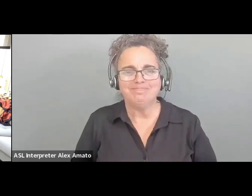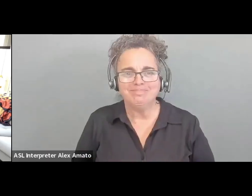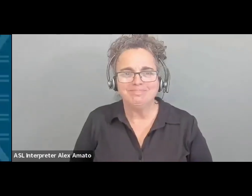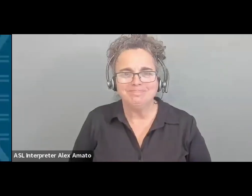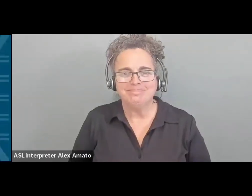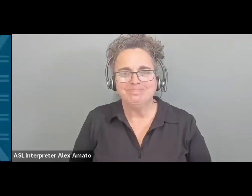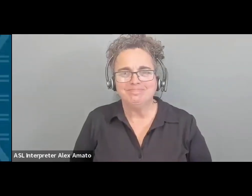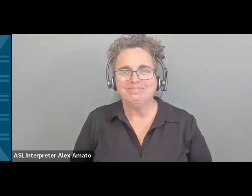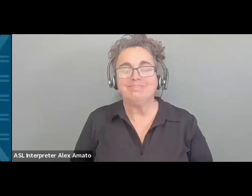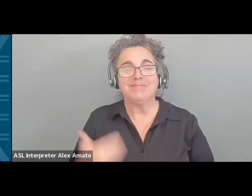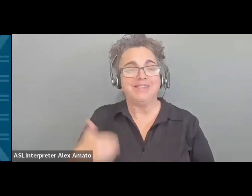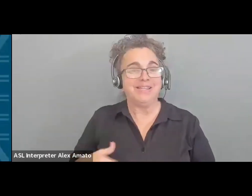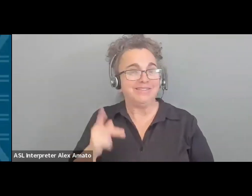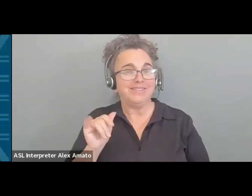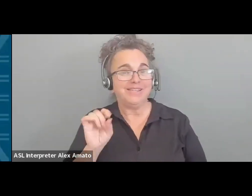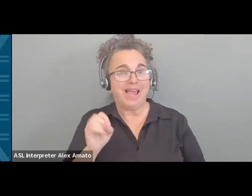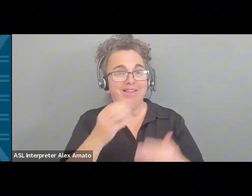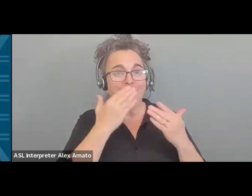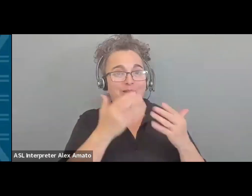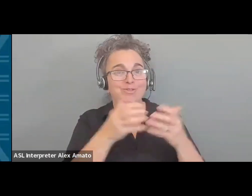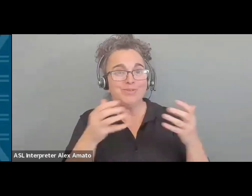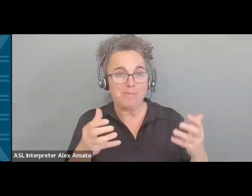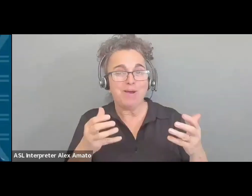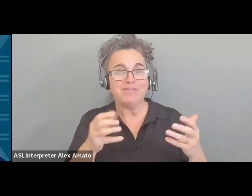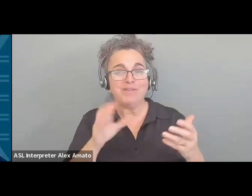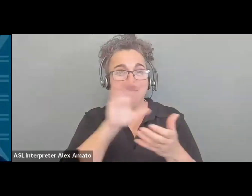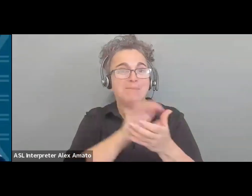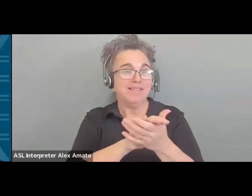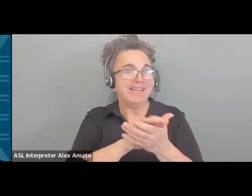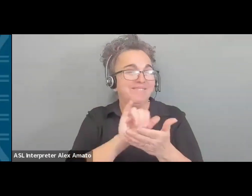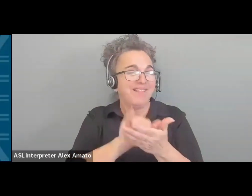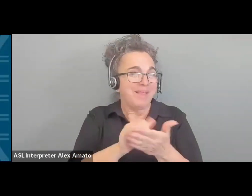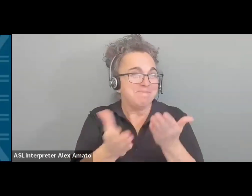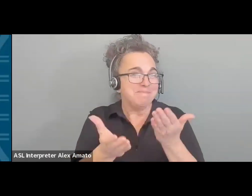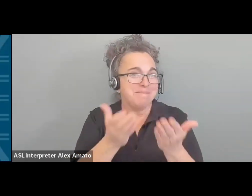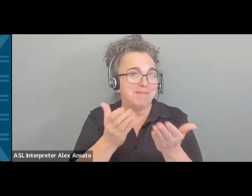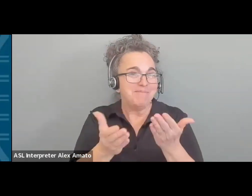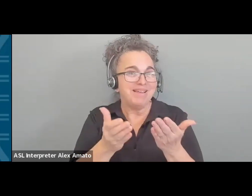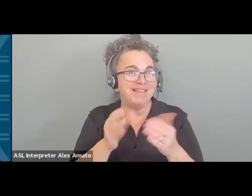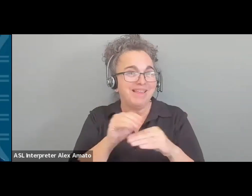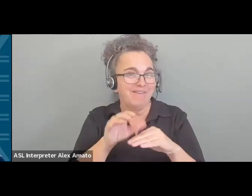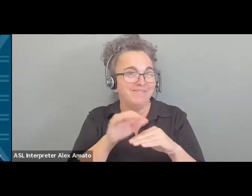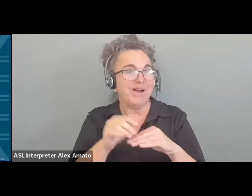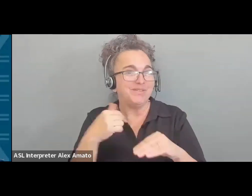This is Kate, thank you so much. That might be the advice we were looking for,